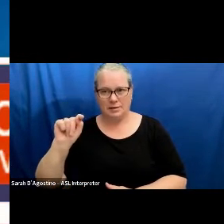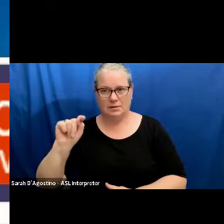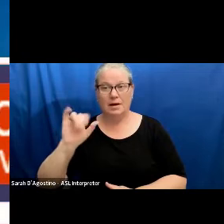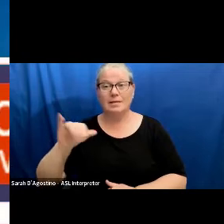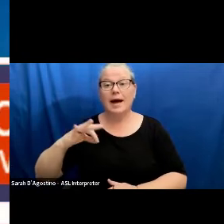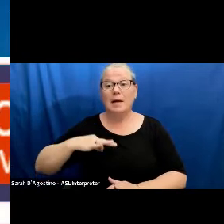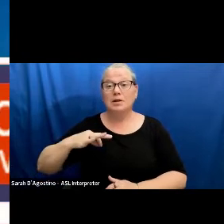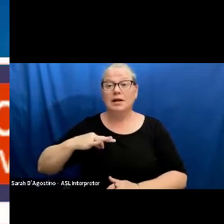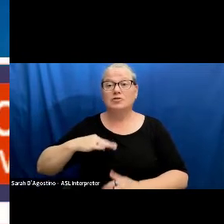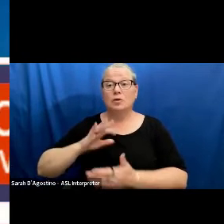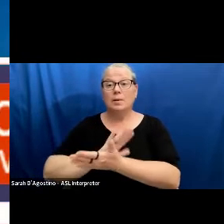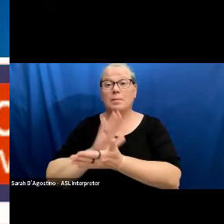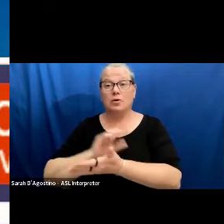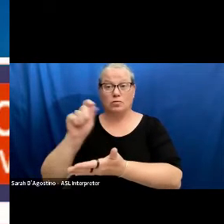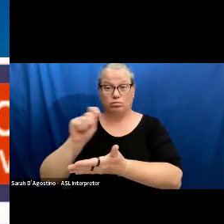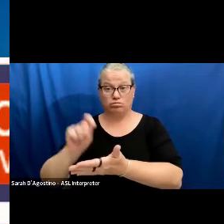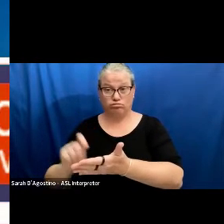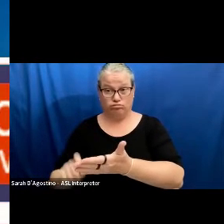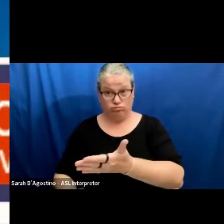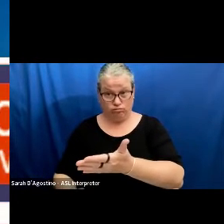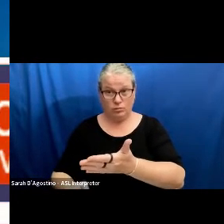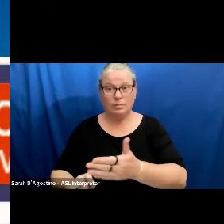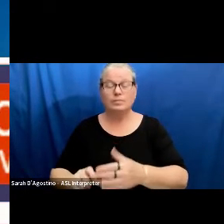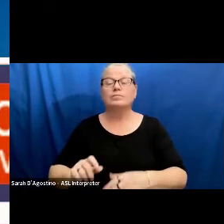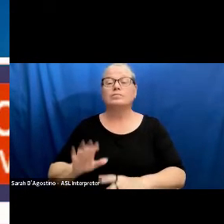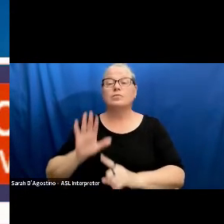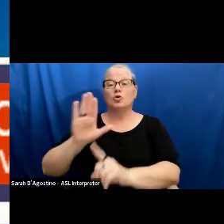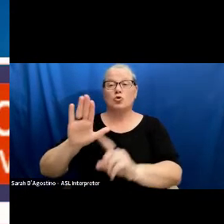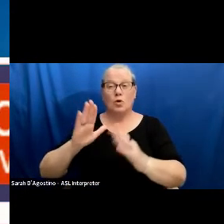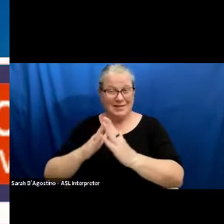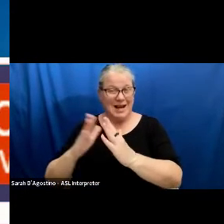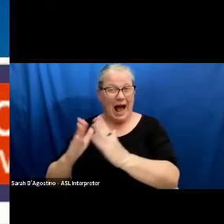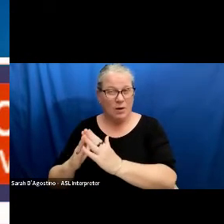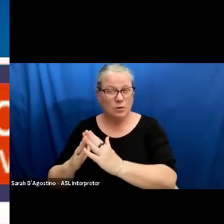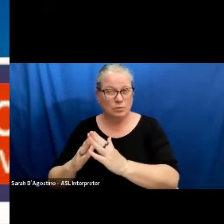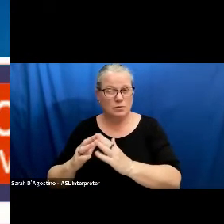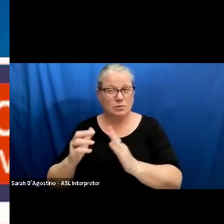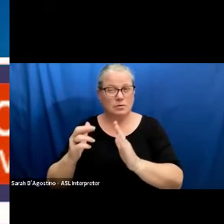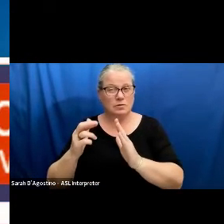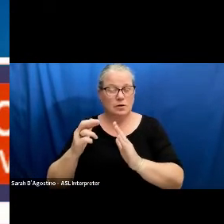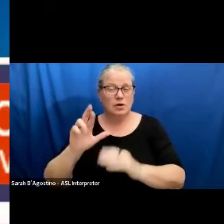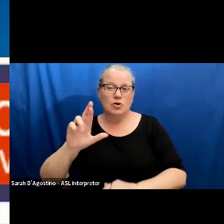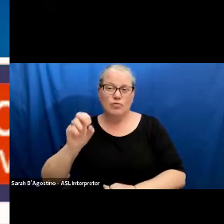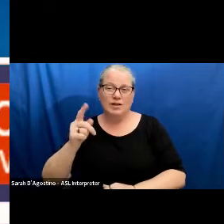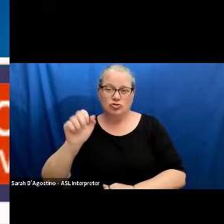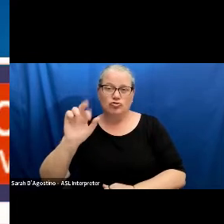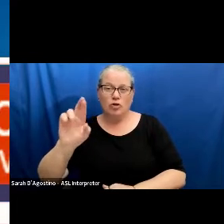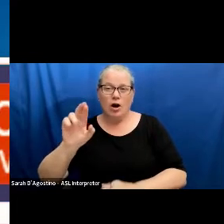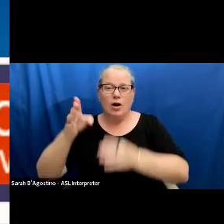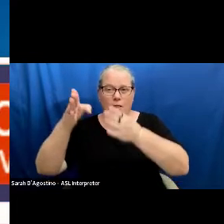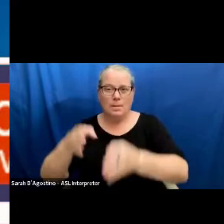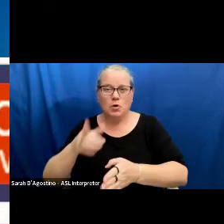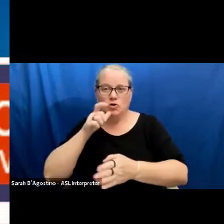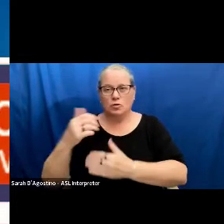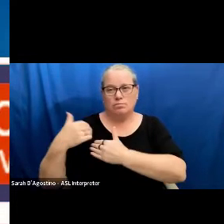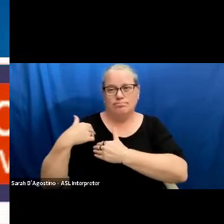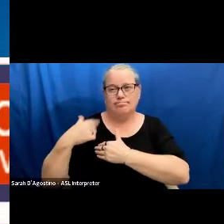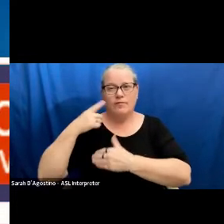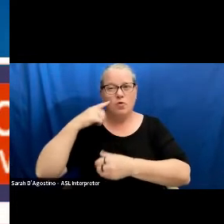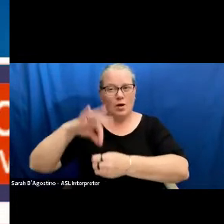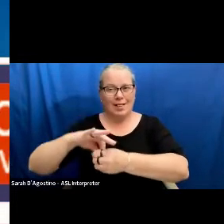ballot your local registrar the person who administers uh elections in your town will know